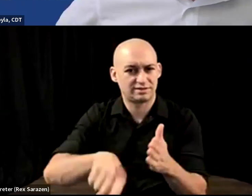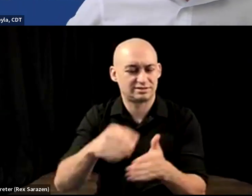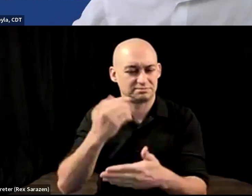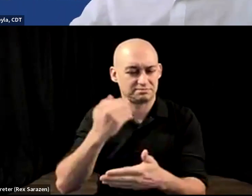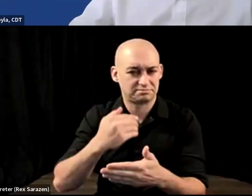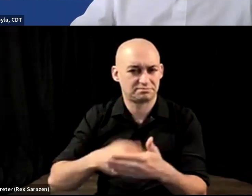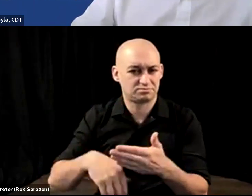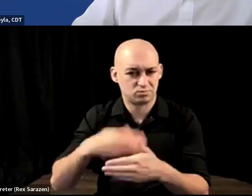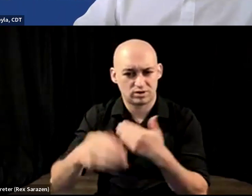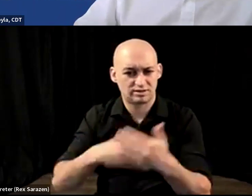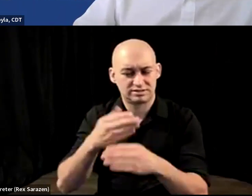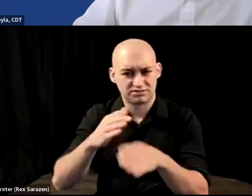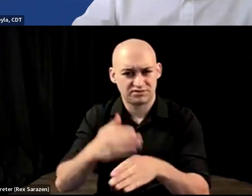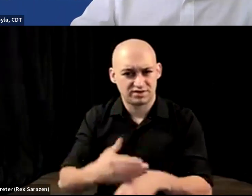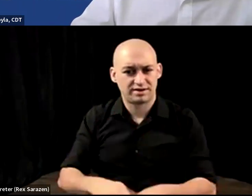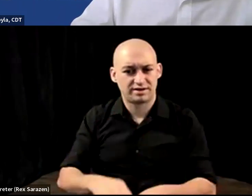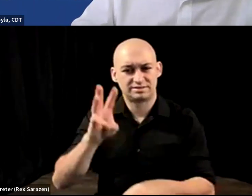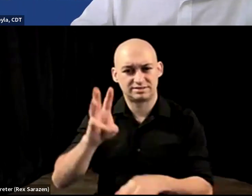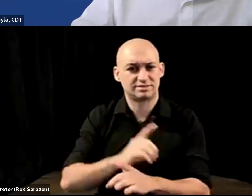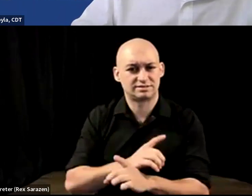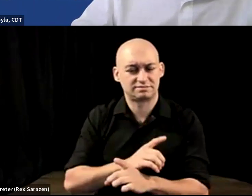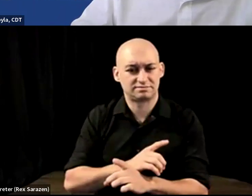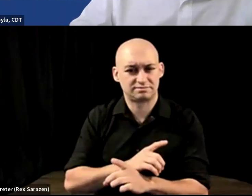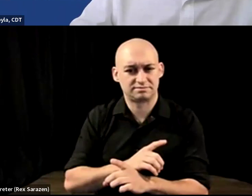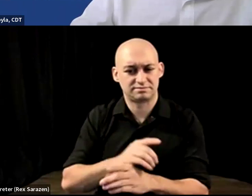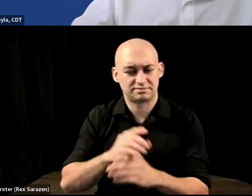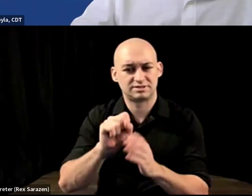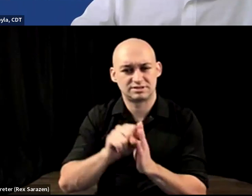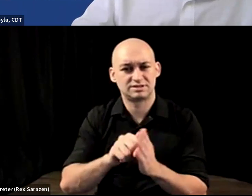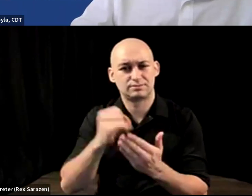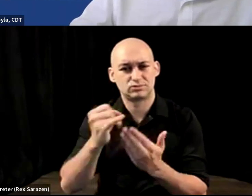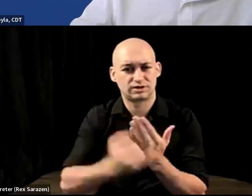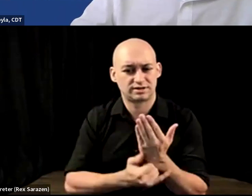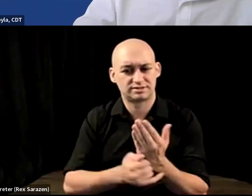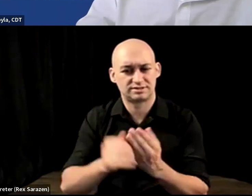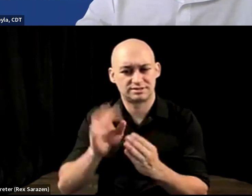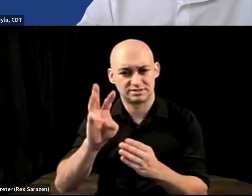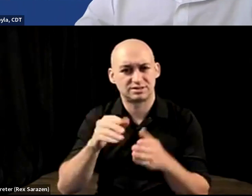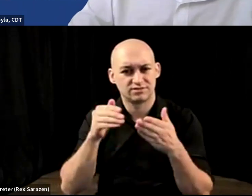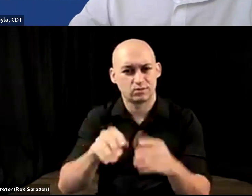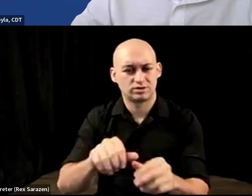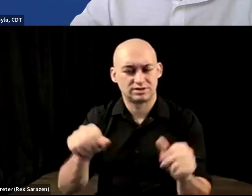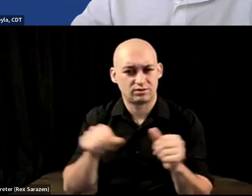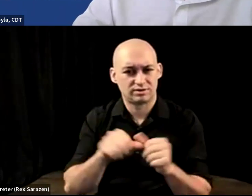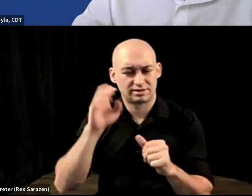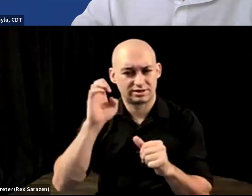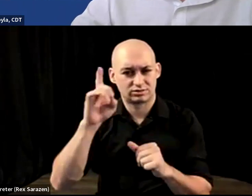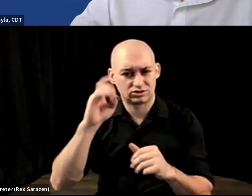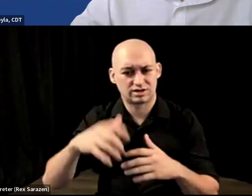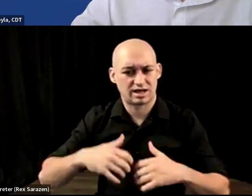had it divided up into 6 subjects, right 6 focus area education, health workforce development.